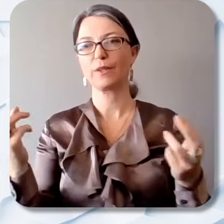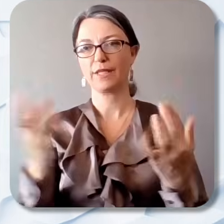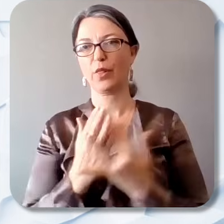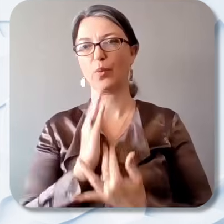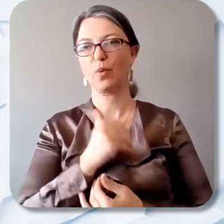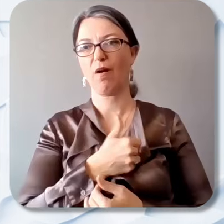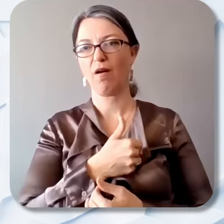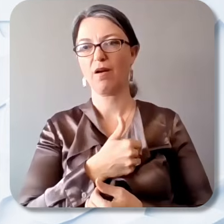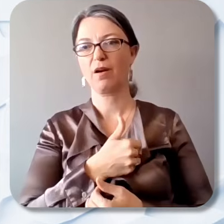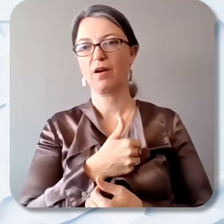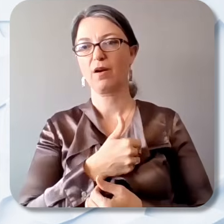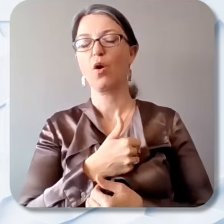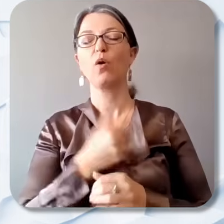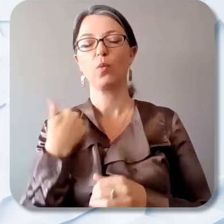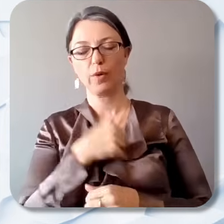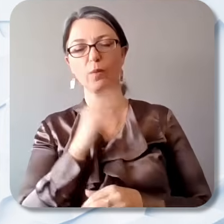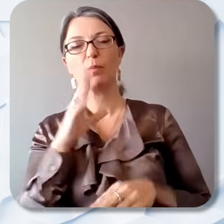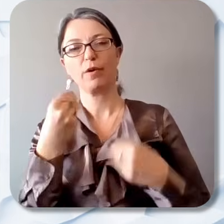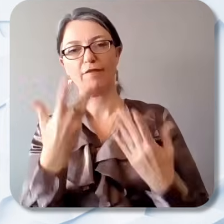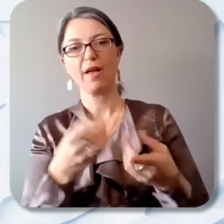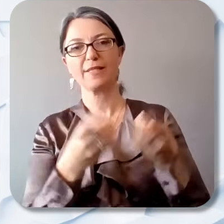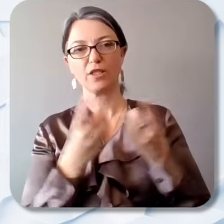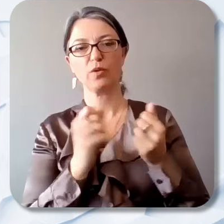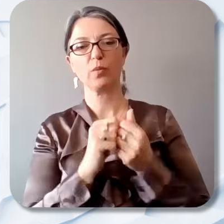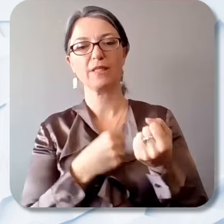Some districts will be provided some targeted support depending on what the issue is and